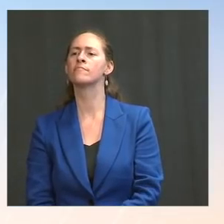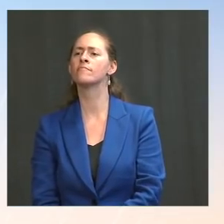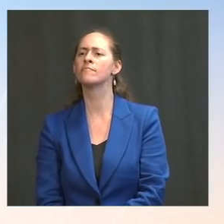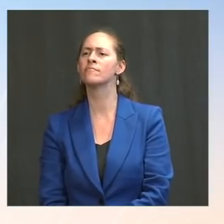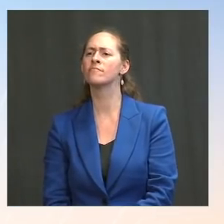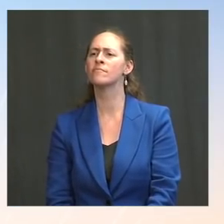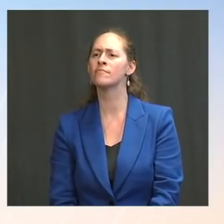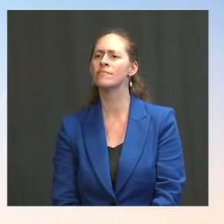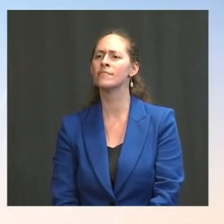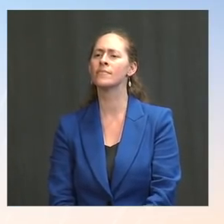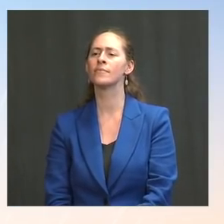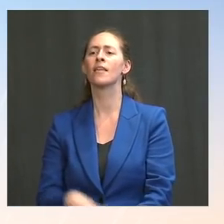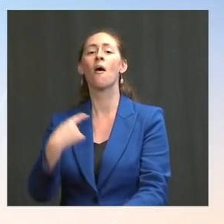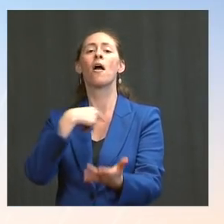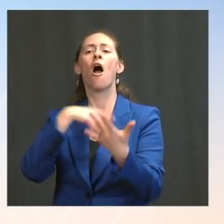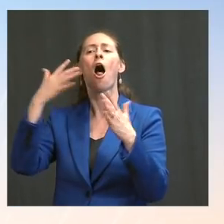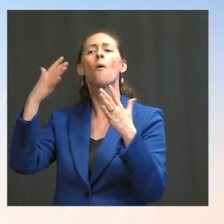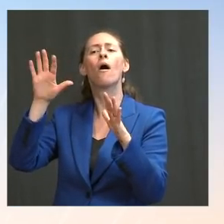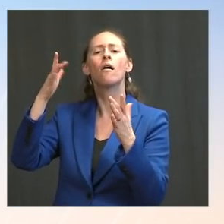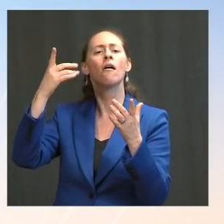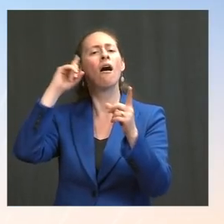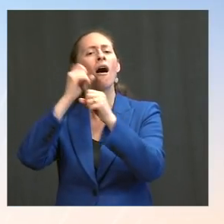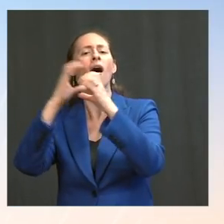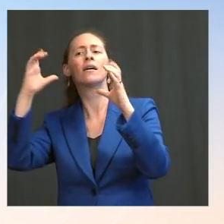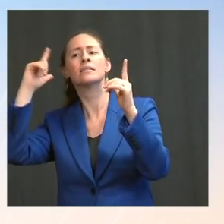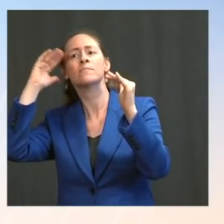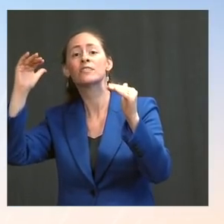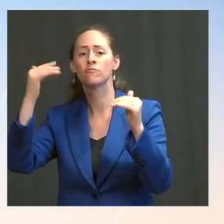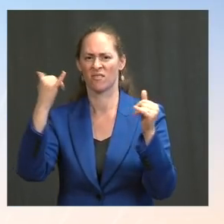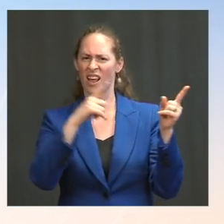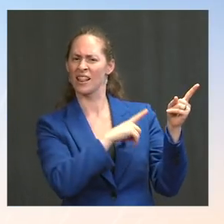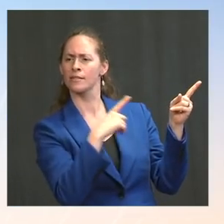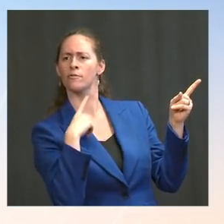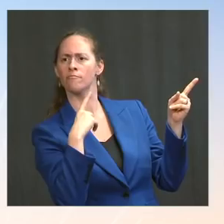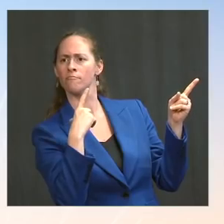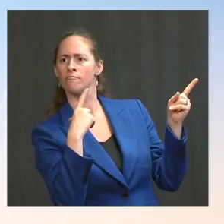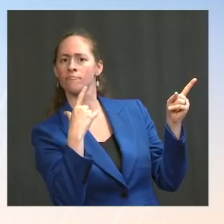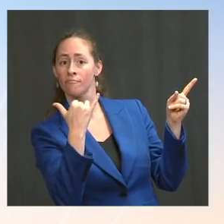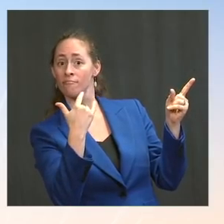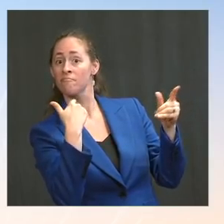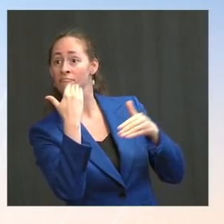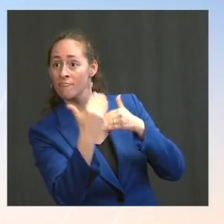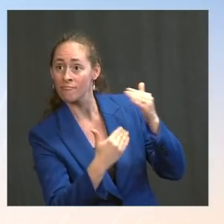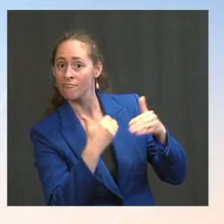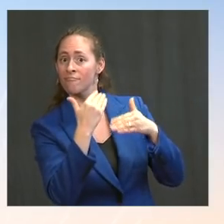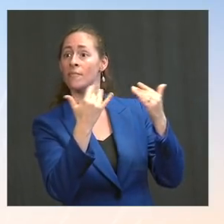the expectation is that the legislative process will now work the way that it -- the way that it has,